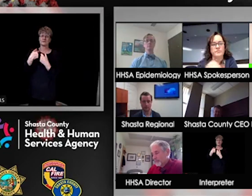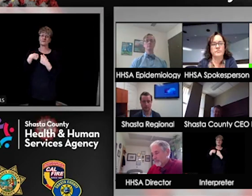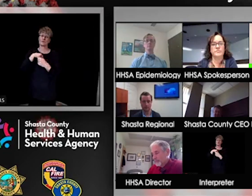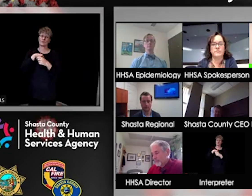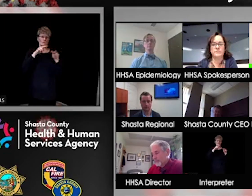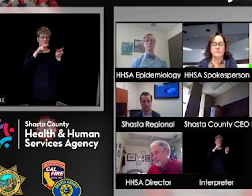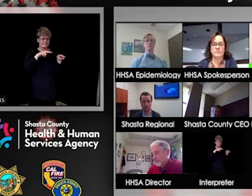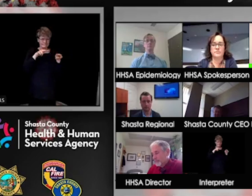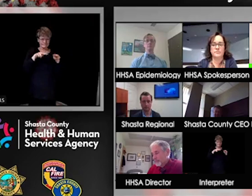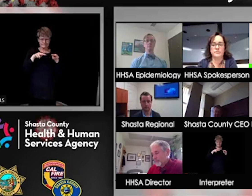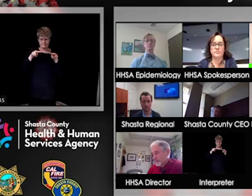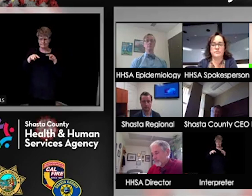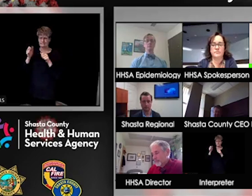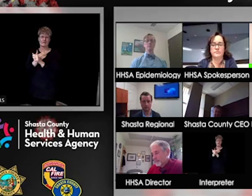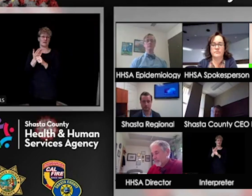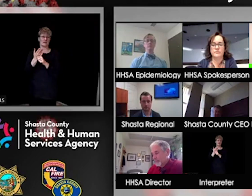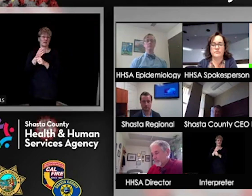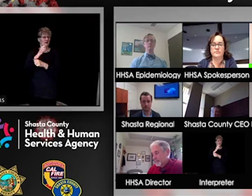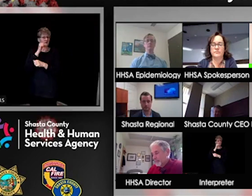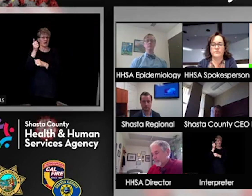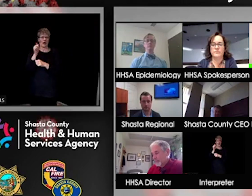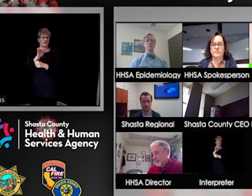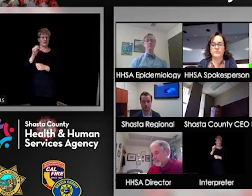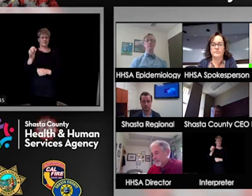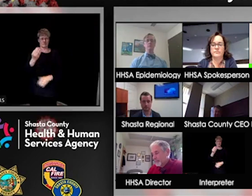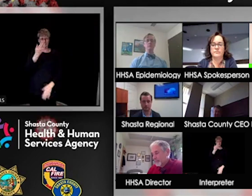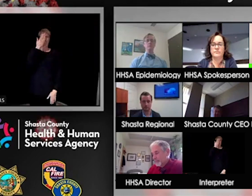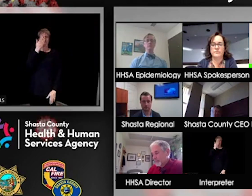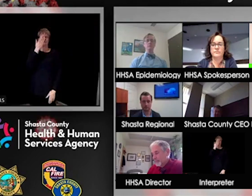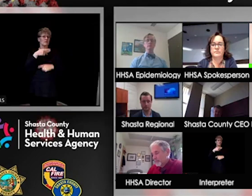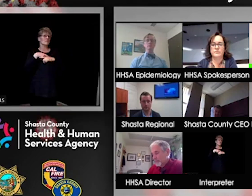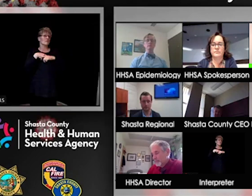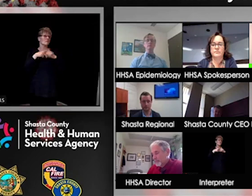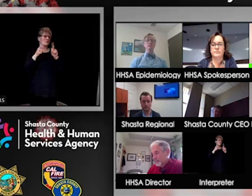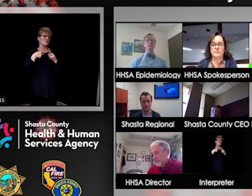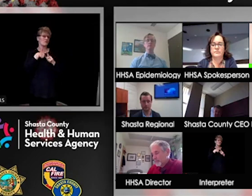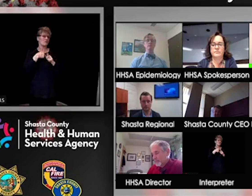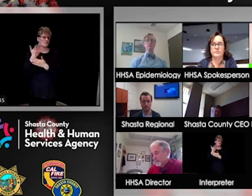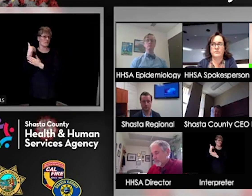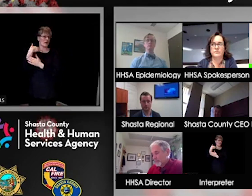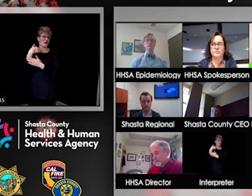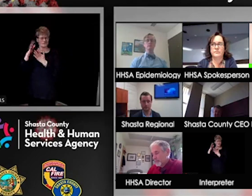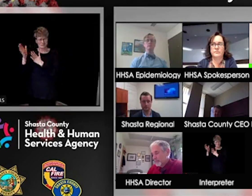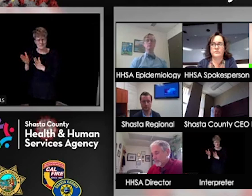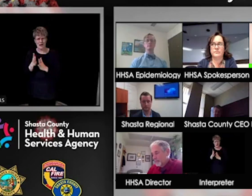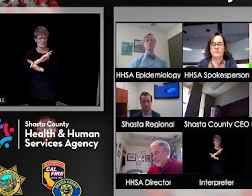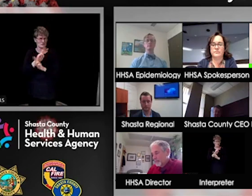jumped on us is something that we plan and prepare for. As far as, our capacity at our